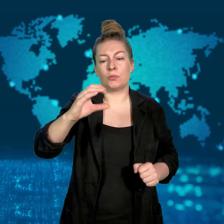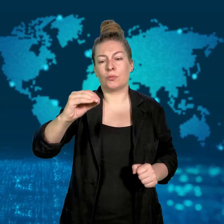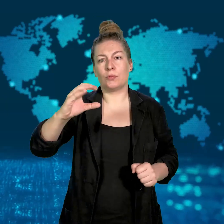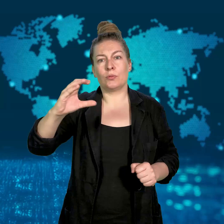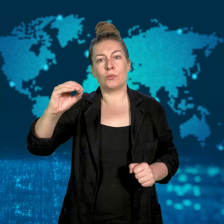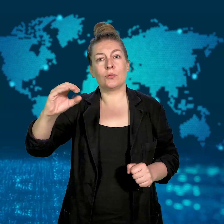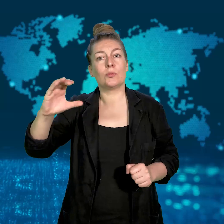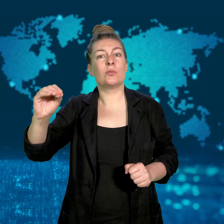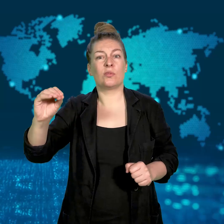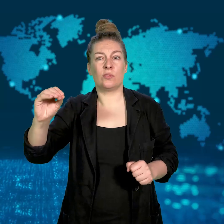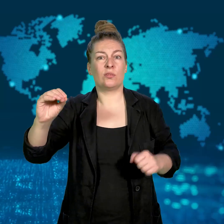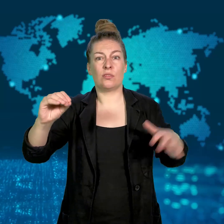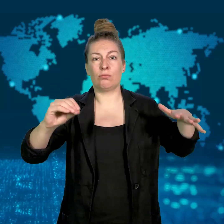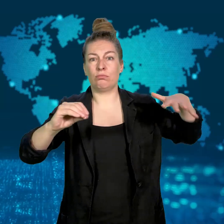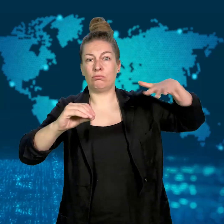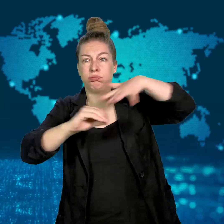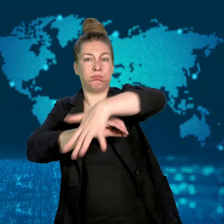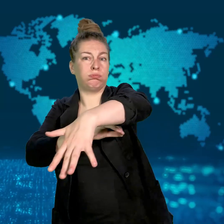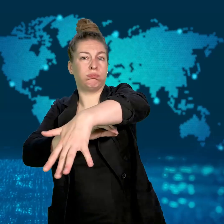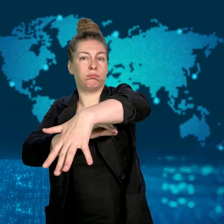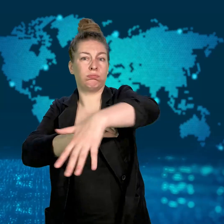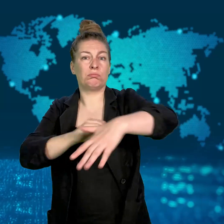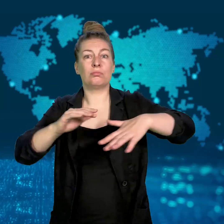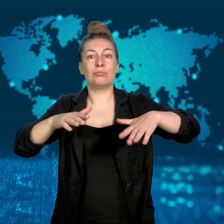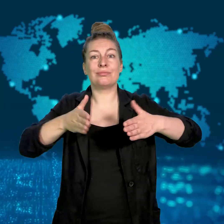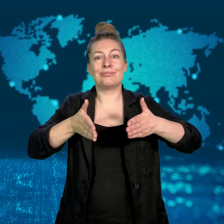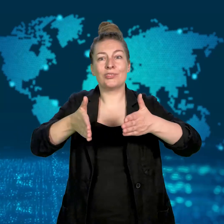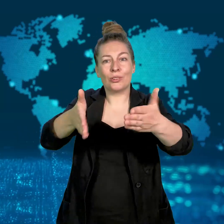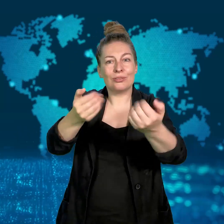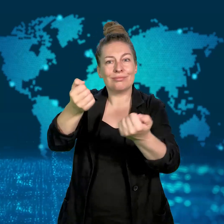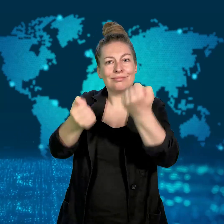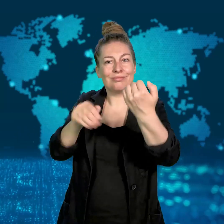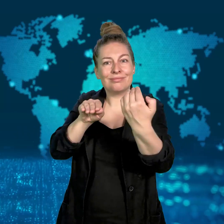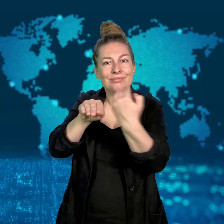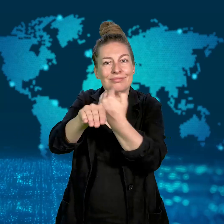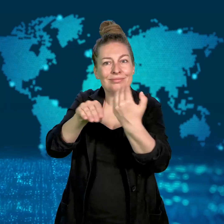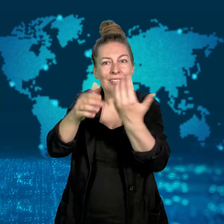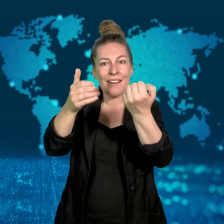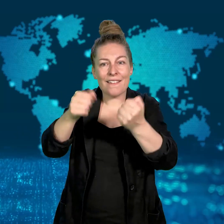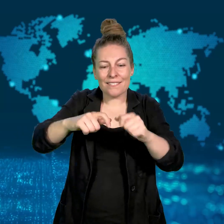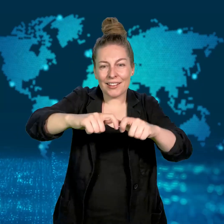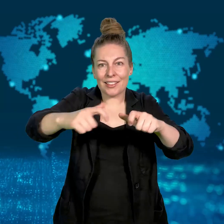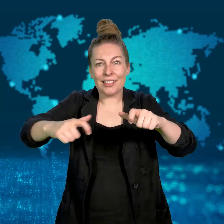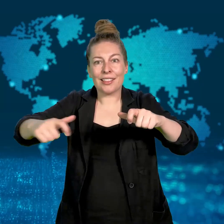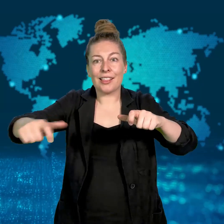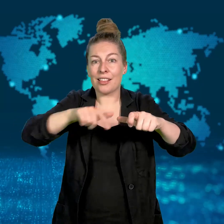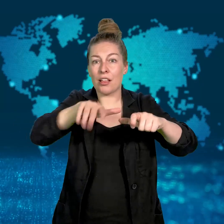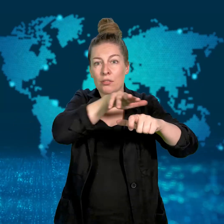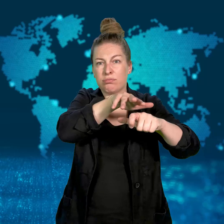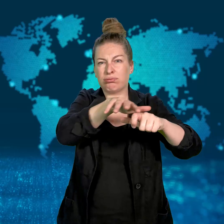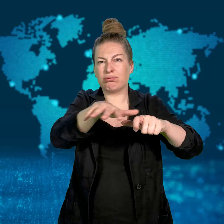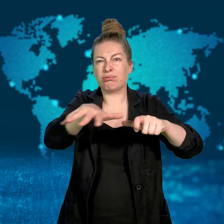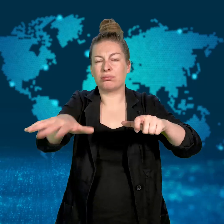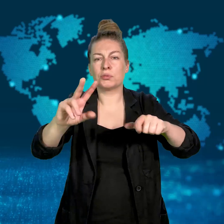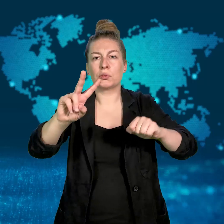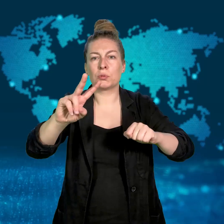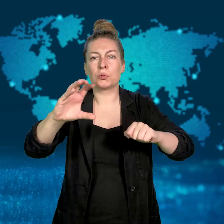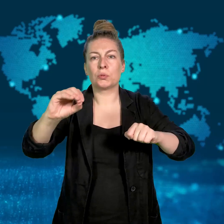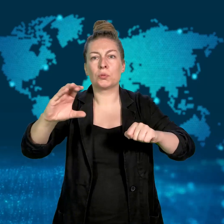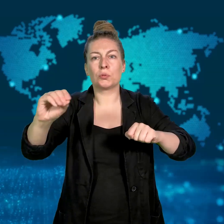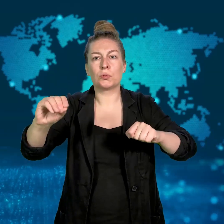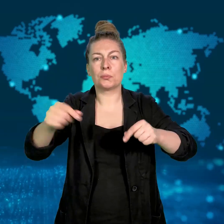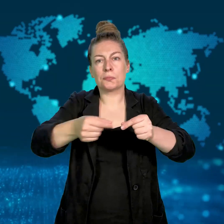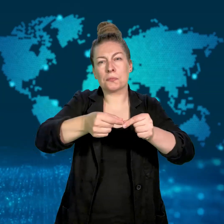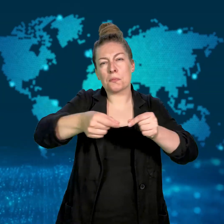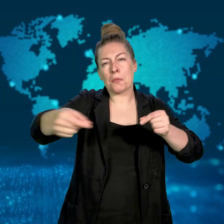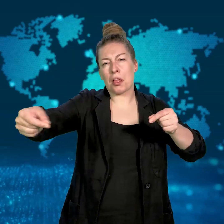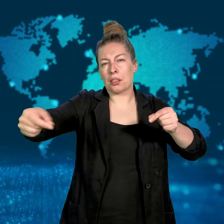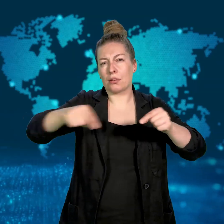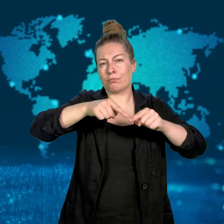It buried more than 1,000 homes as well as a 200-meter stretch of